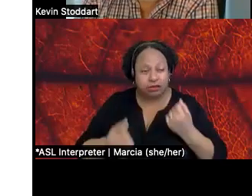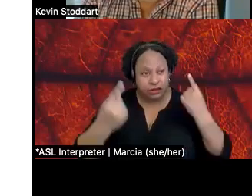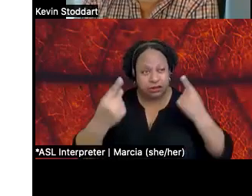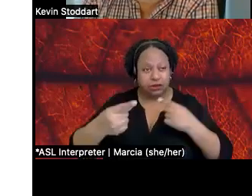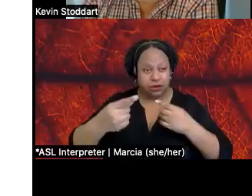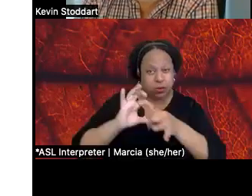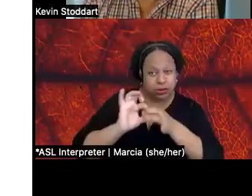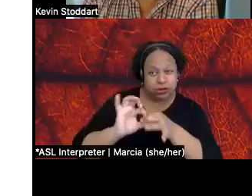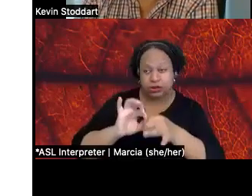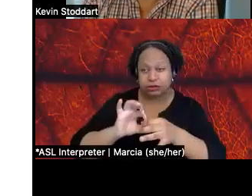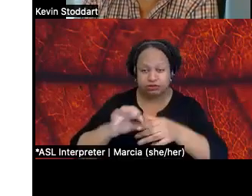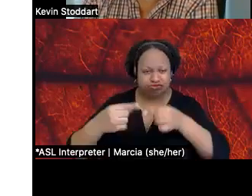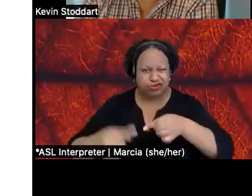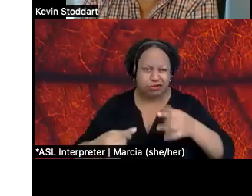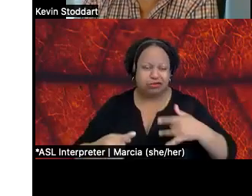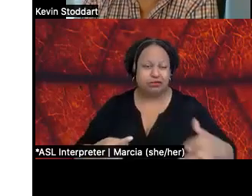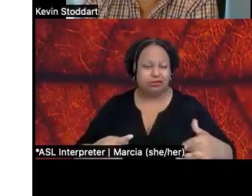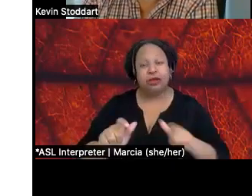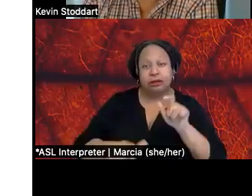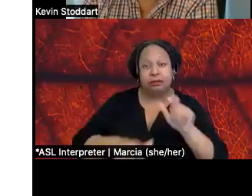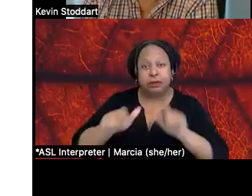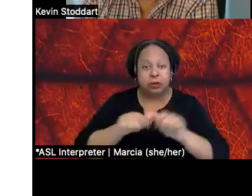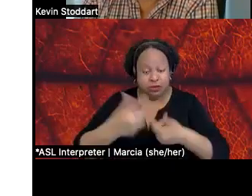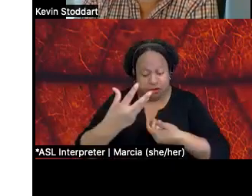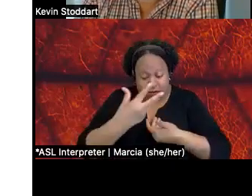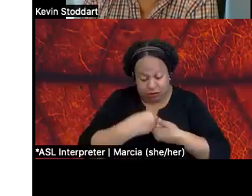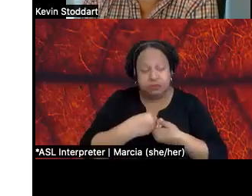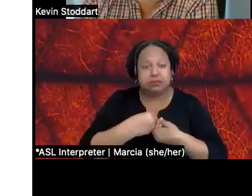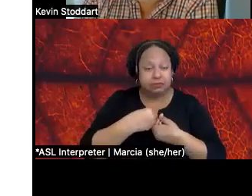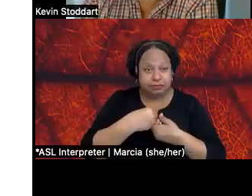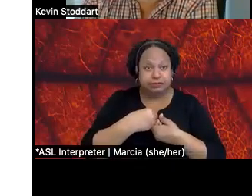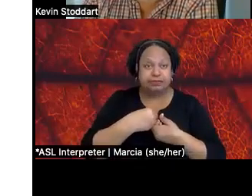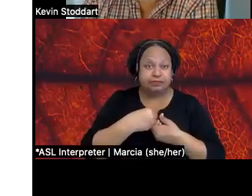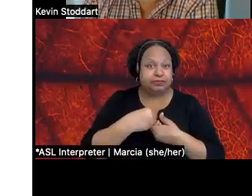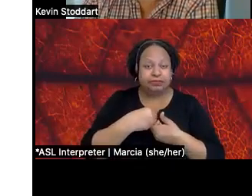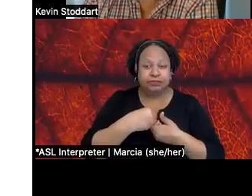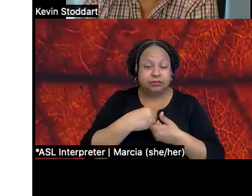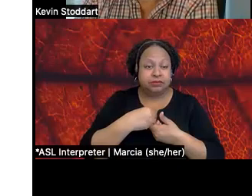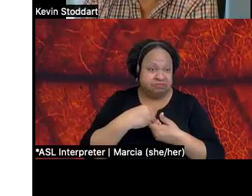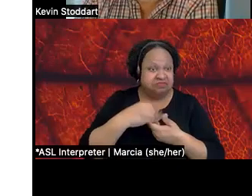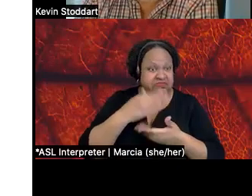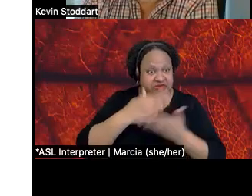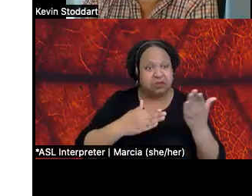Individuals with autism, even very bright individuals with autism,